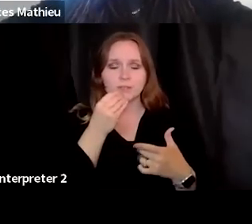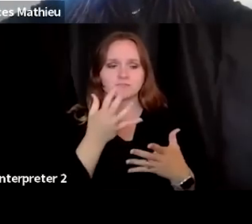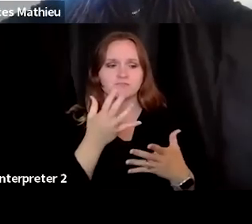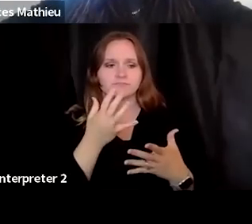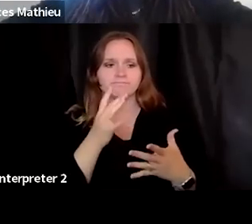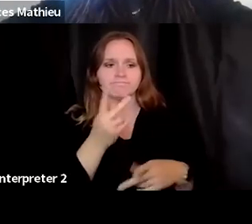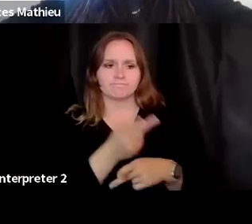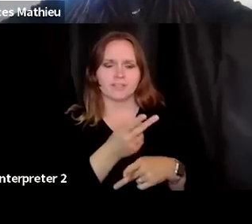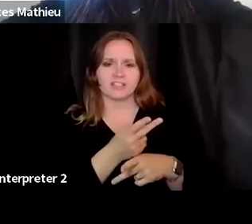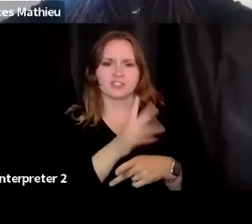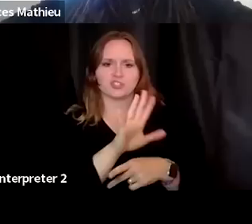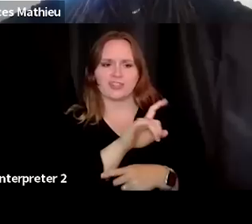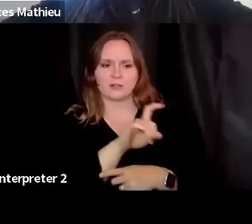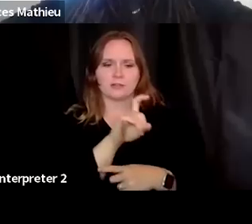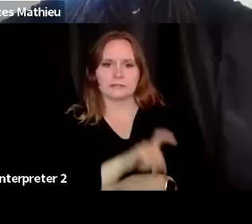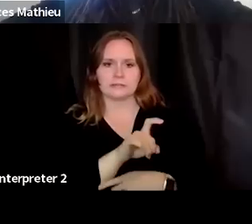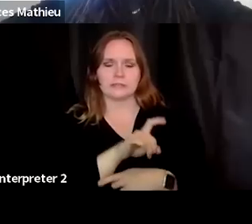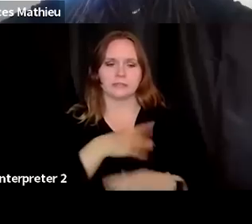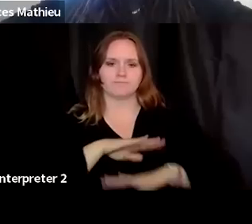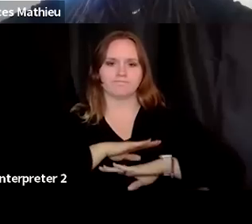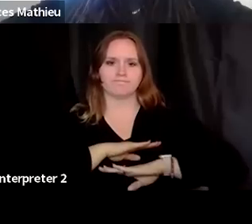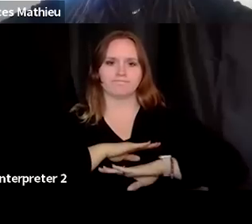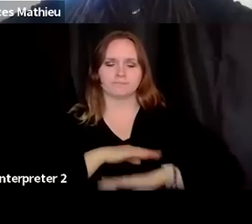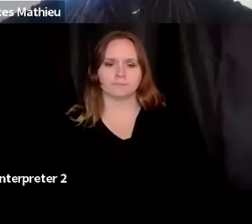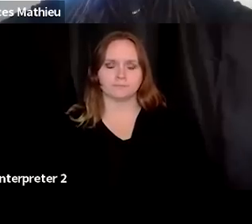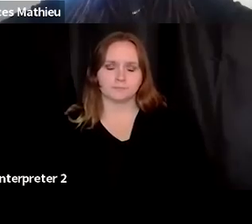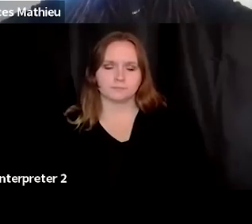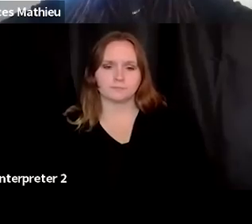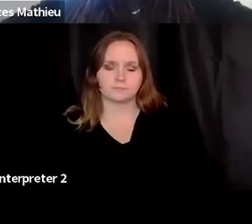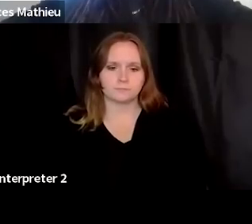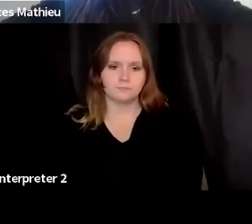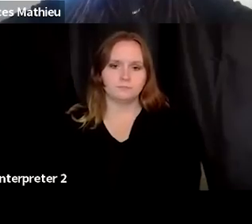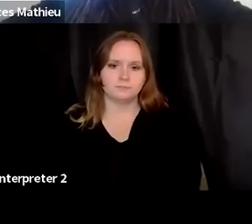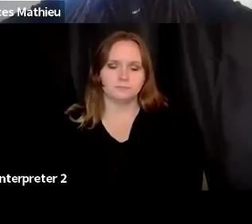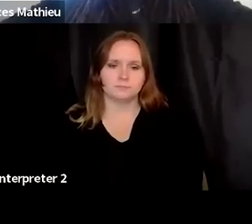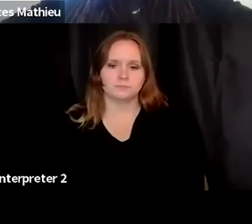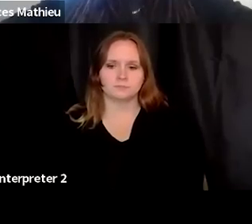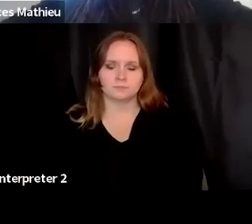a very long way. But then also making sure that like if you're the case manager